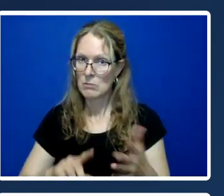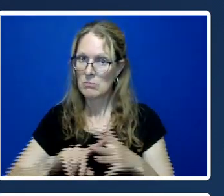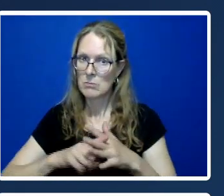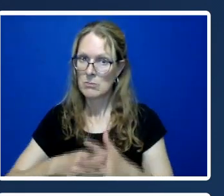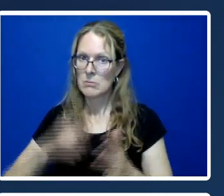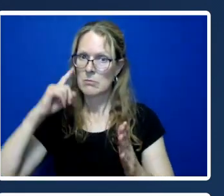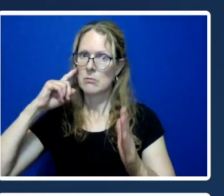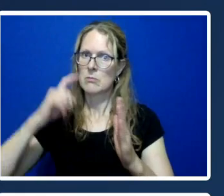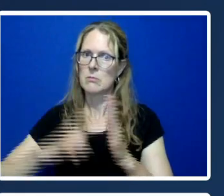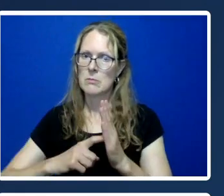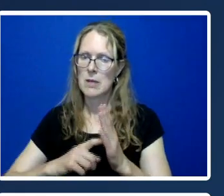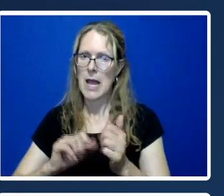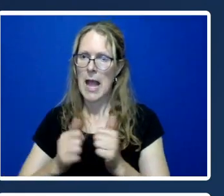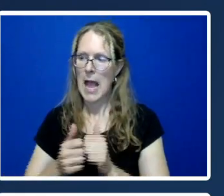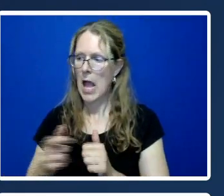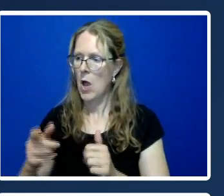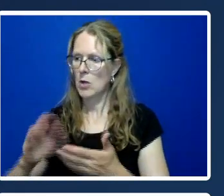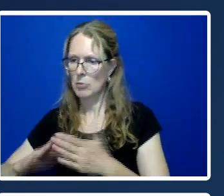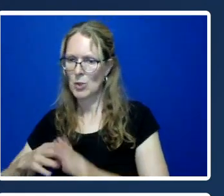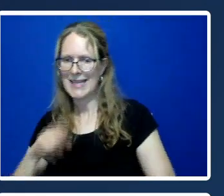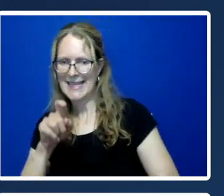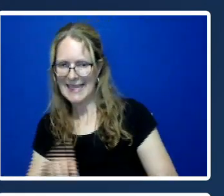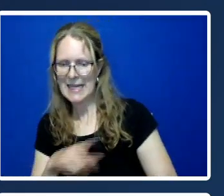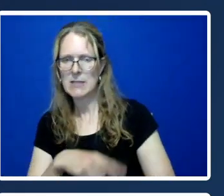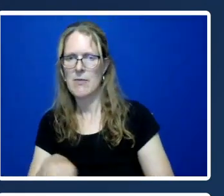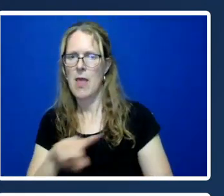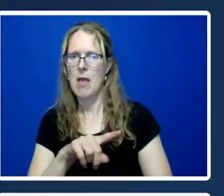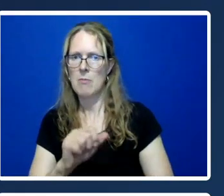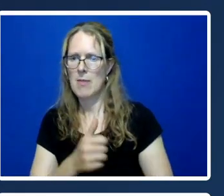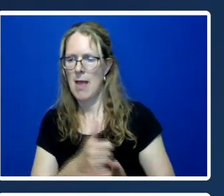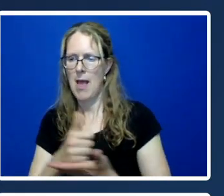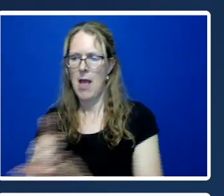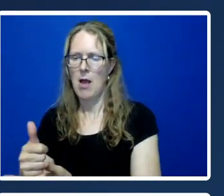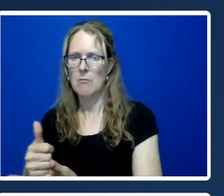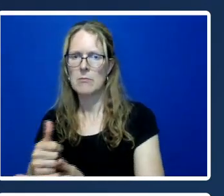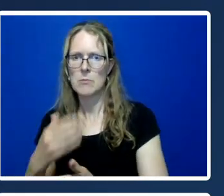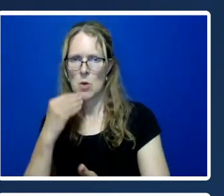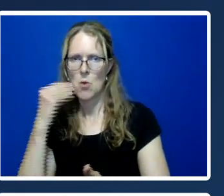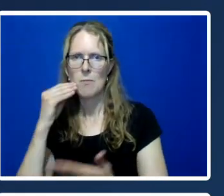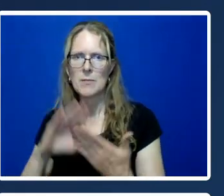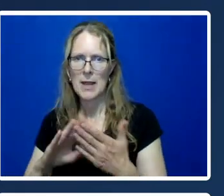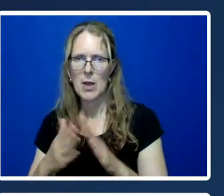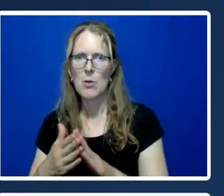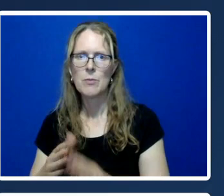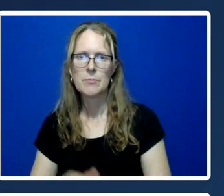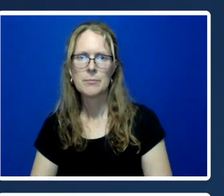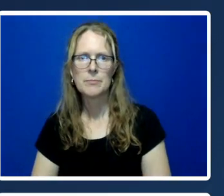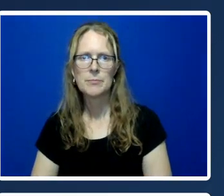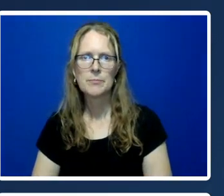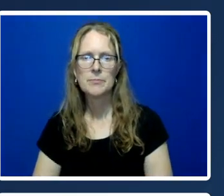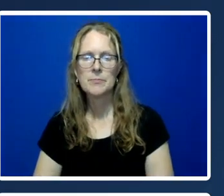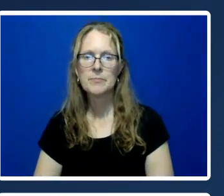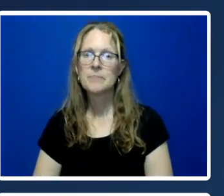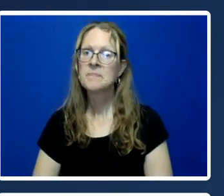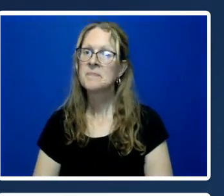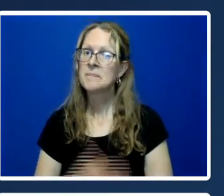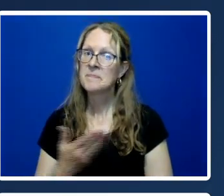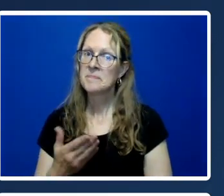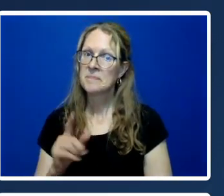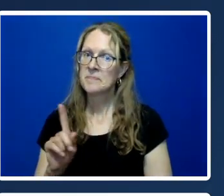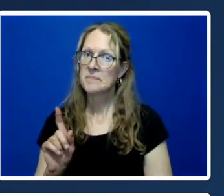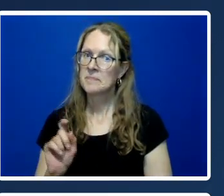and how they're helpful in their hometowns. Next slide, please. Kathleen, can you tell us a little